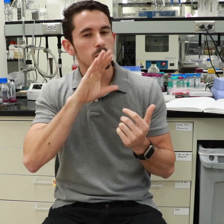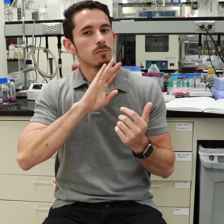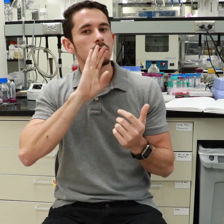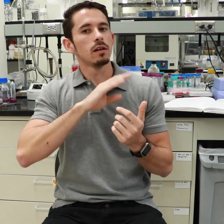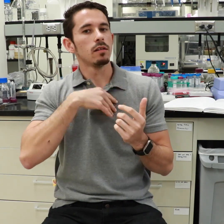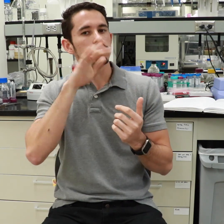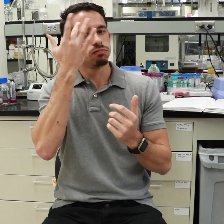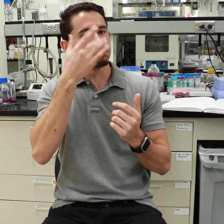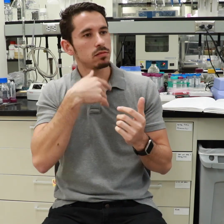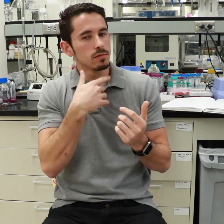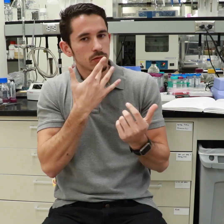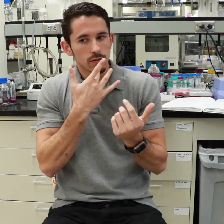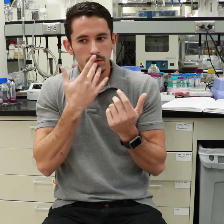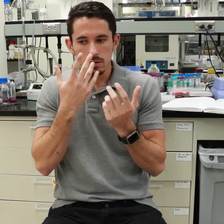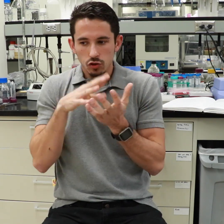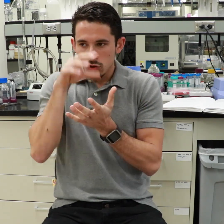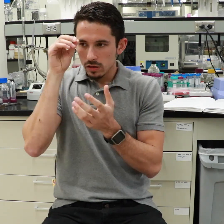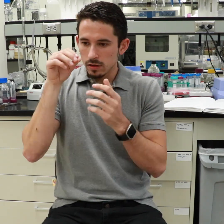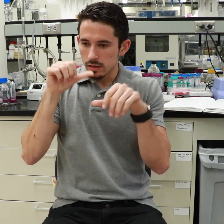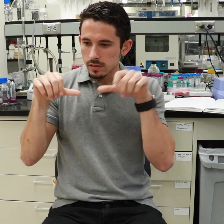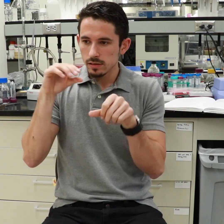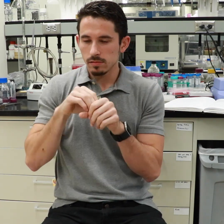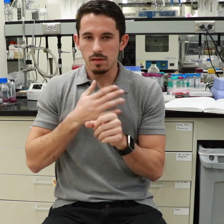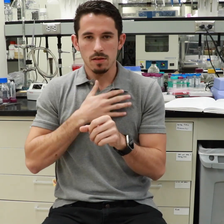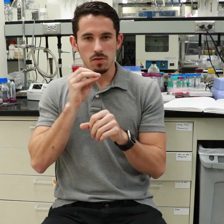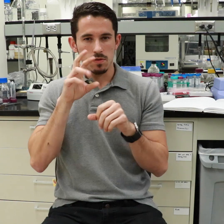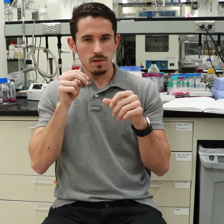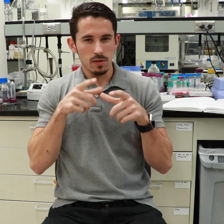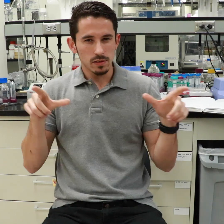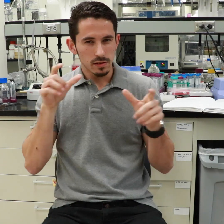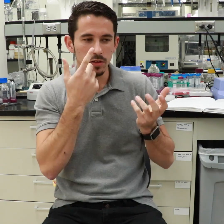It was frustrating because I wanted to learn Science in my own language.